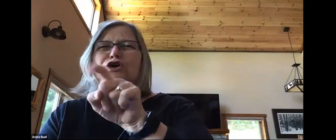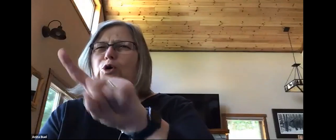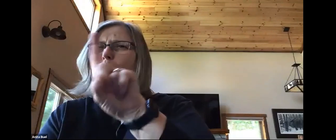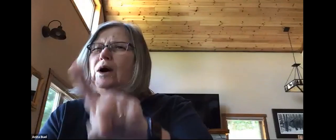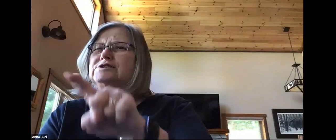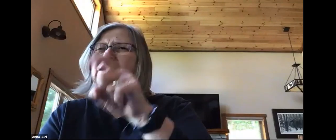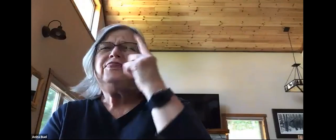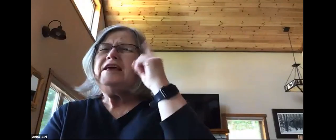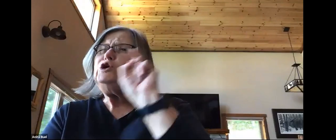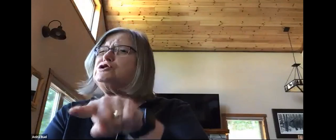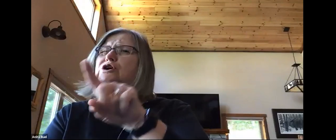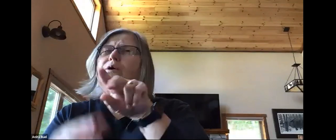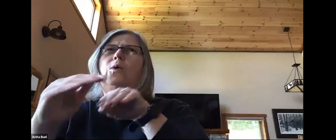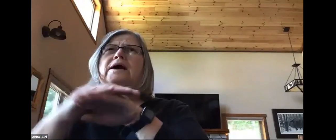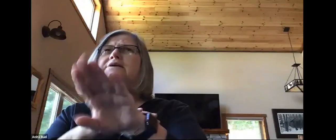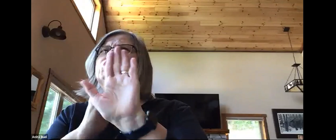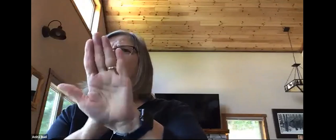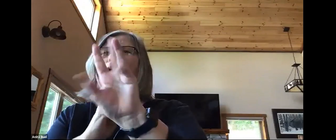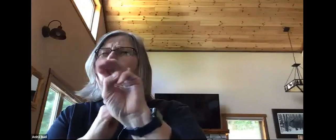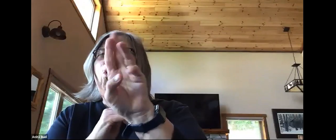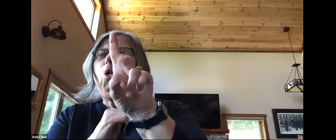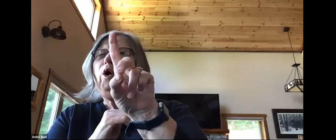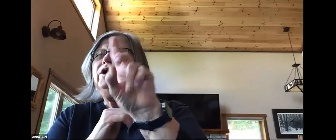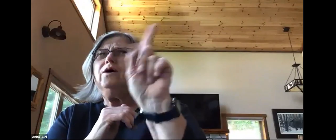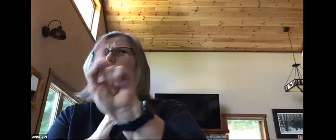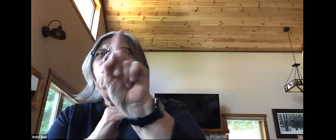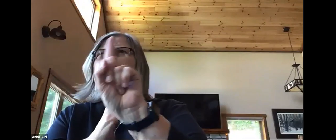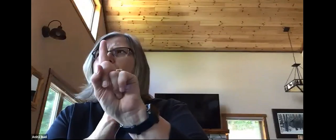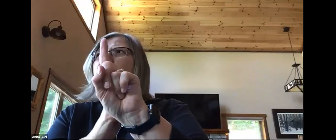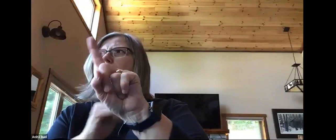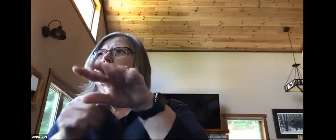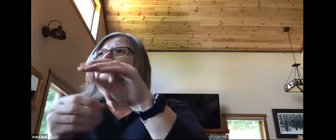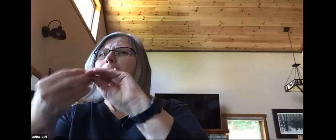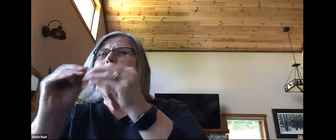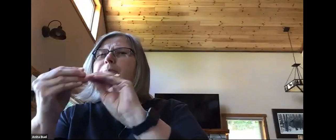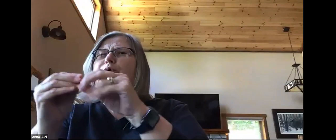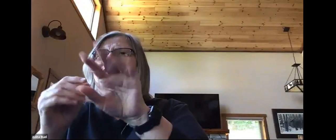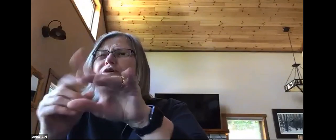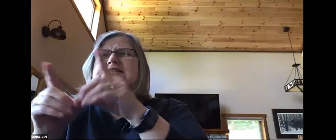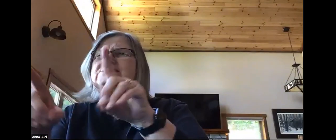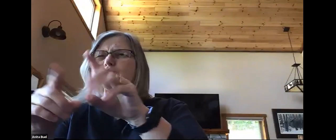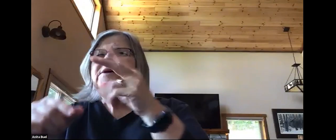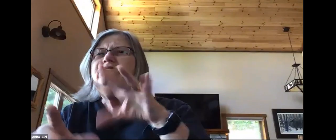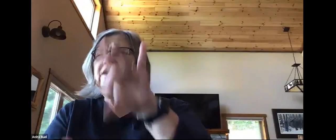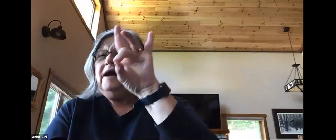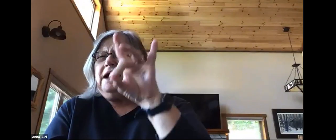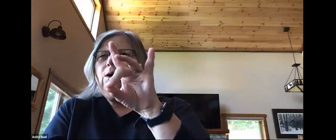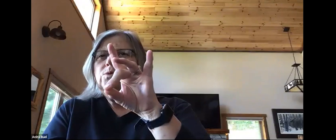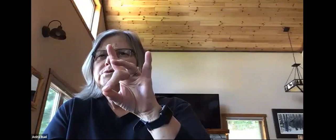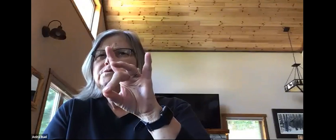And I hope I answered your question. I think you can go into the website and find -- I don't know.